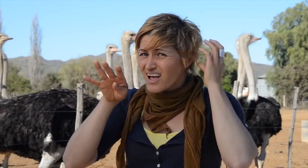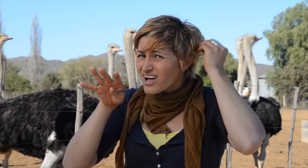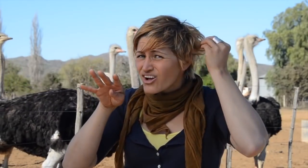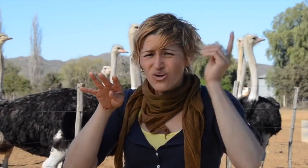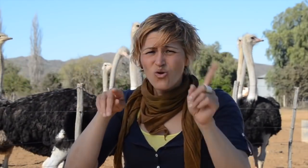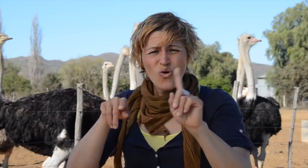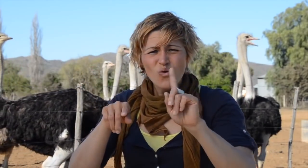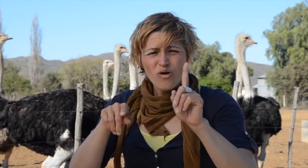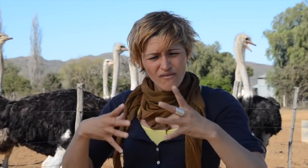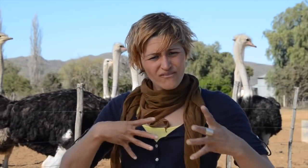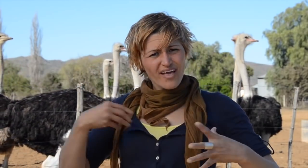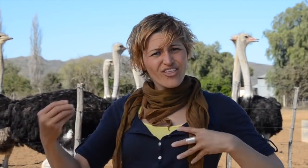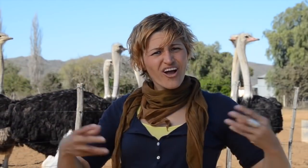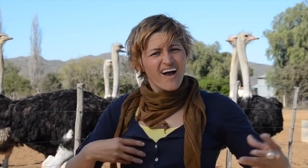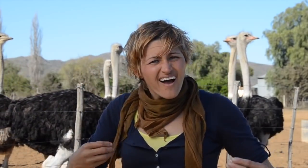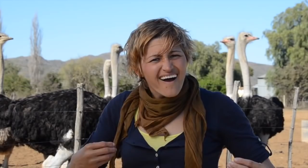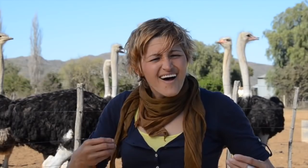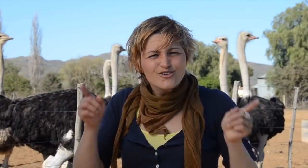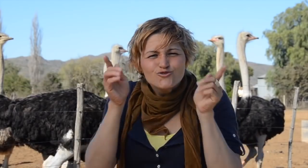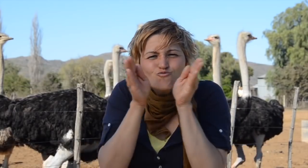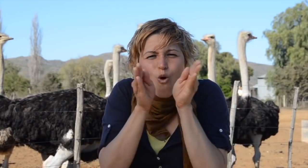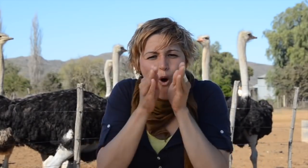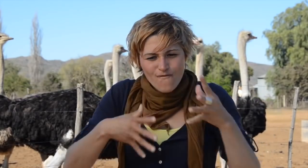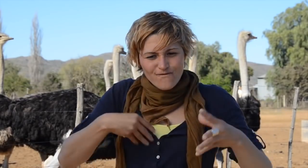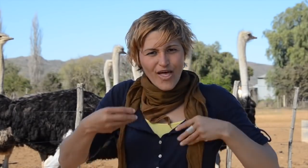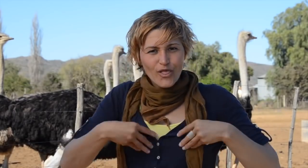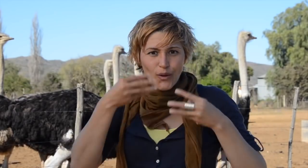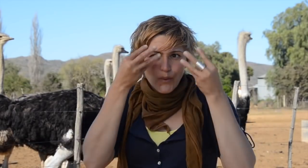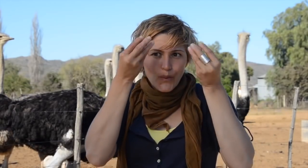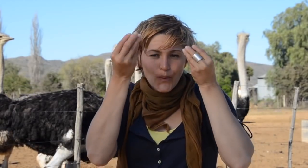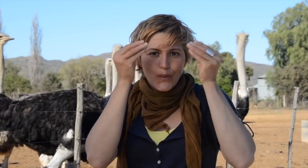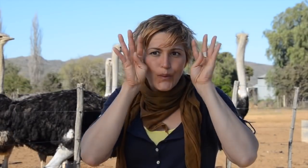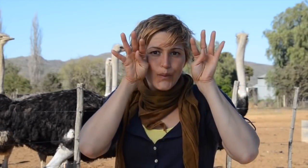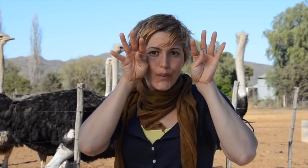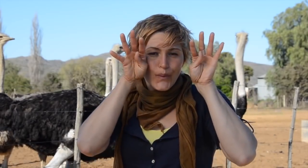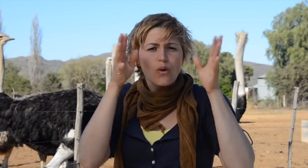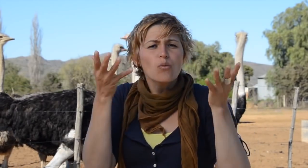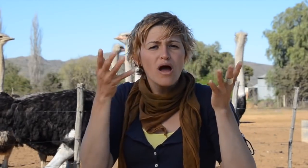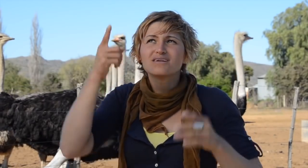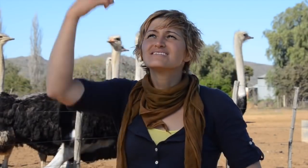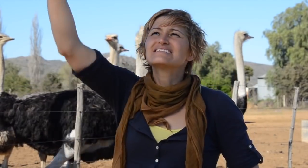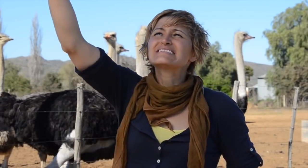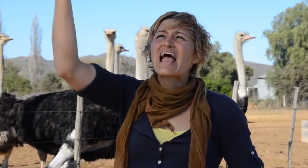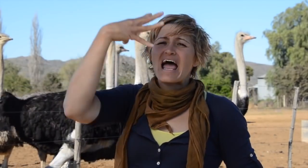Believe it or not, it consists of small feathers, not hair.